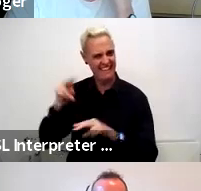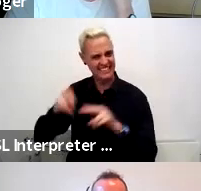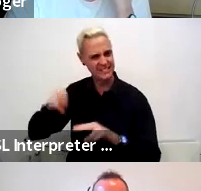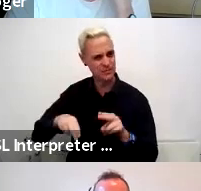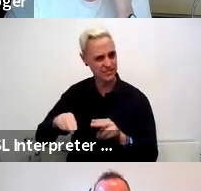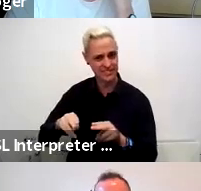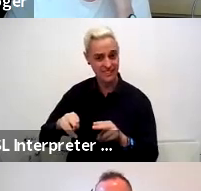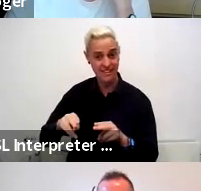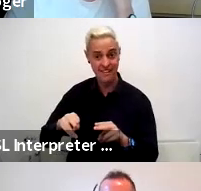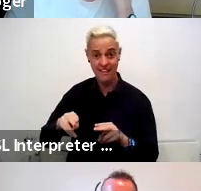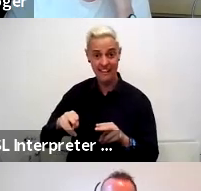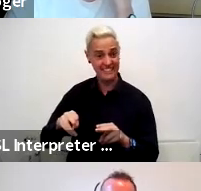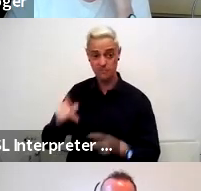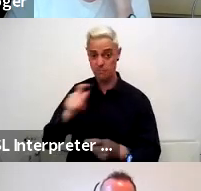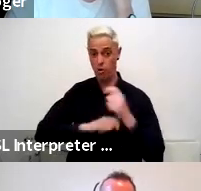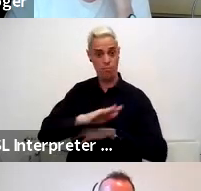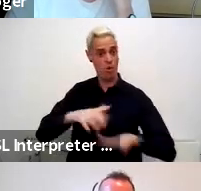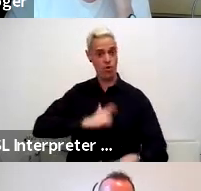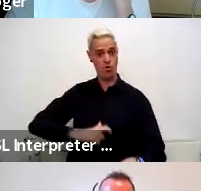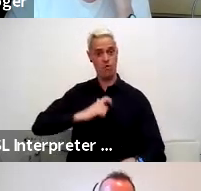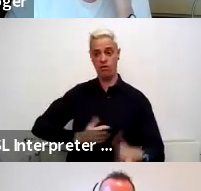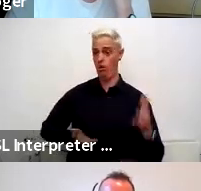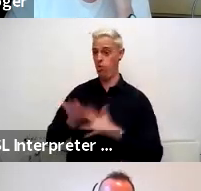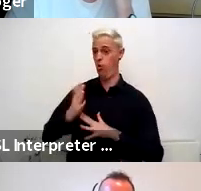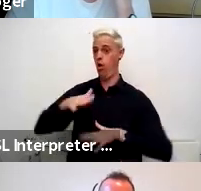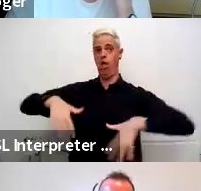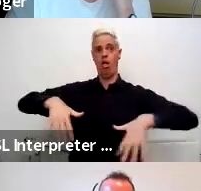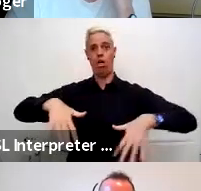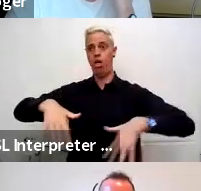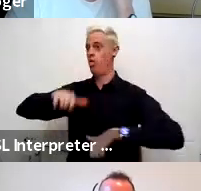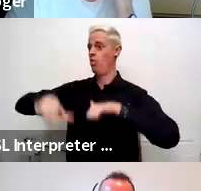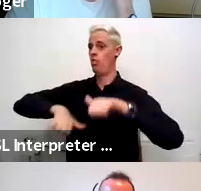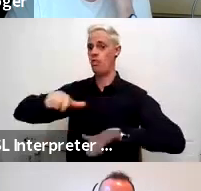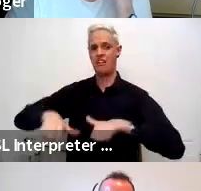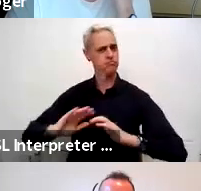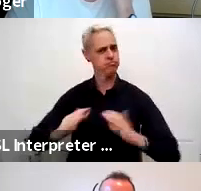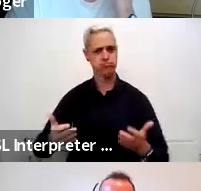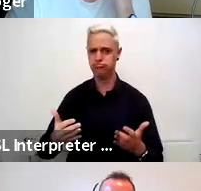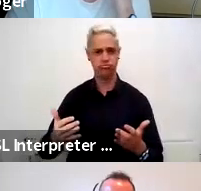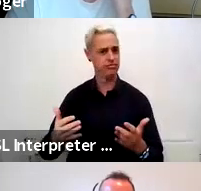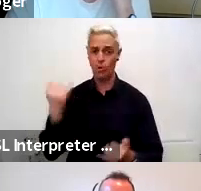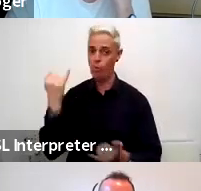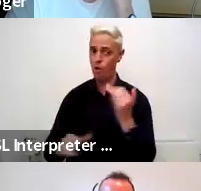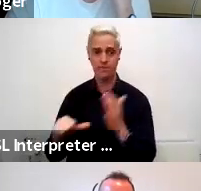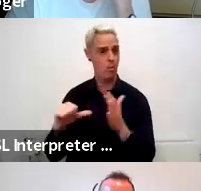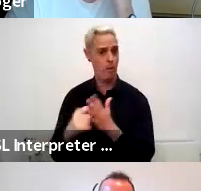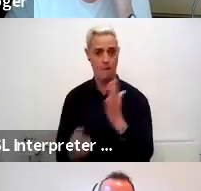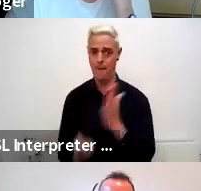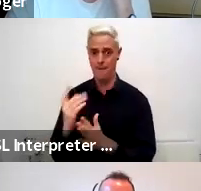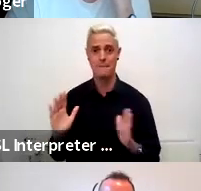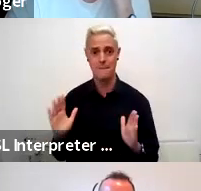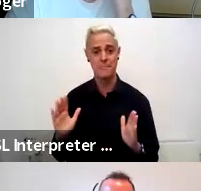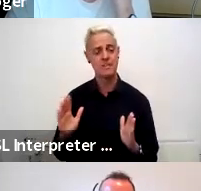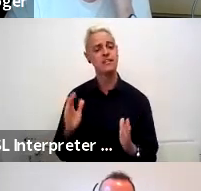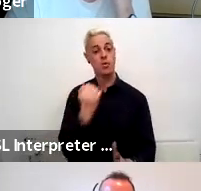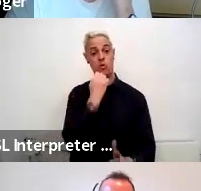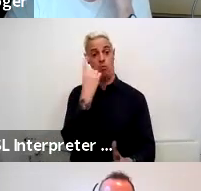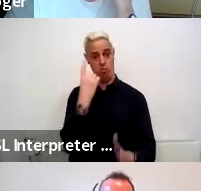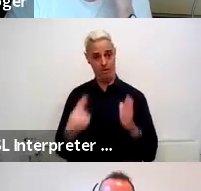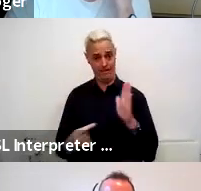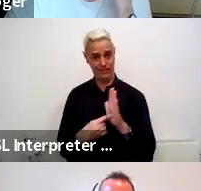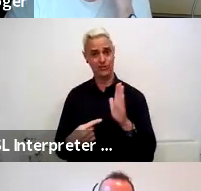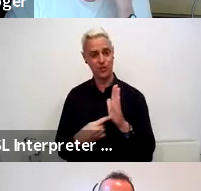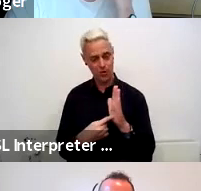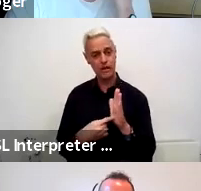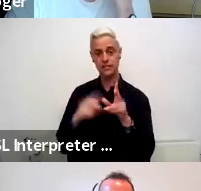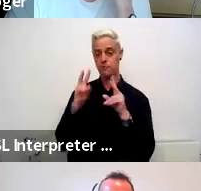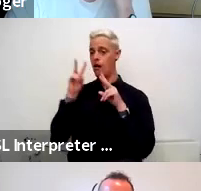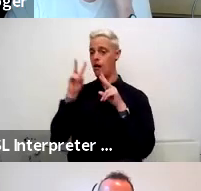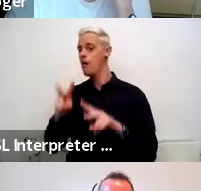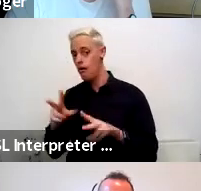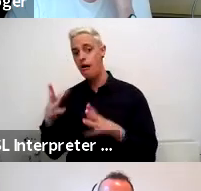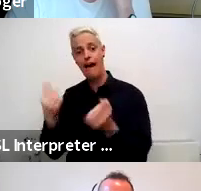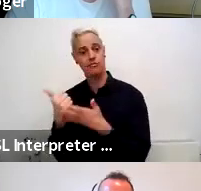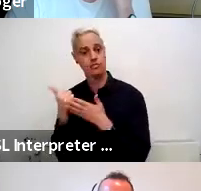It is absolutely dehumanizing for people to have to go through those, and if they are creating problems of their own. So I think the really key issue is to acknowledge that and make sure that there is support available there a vast number of charities